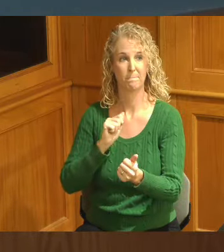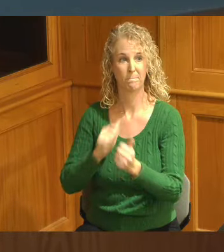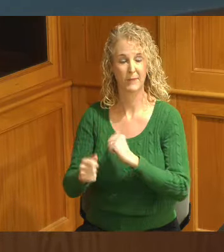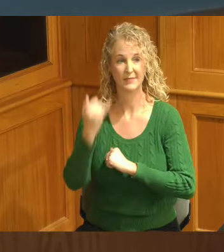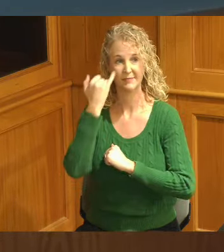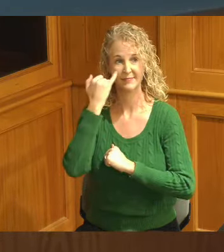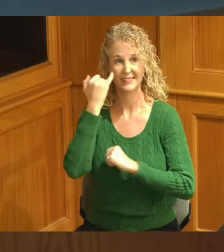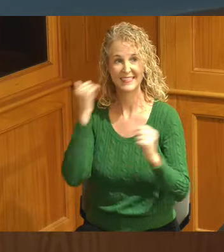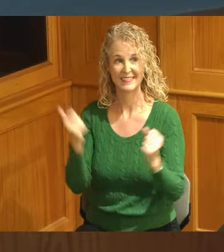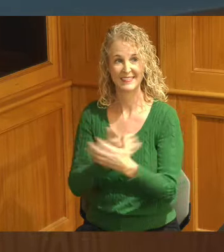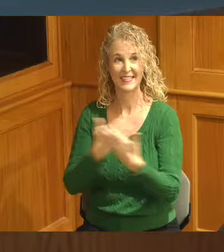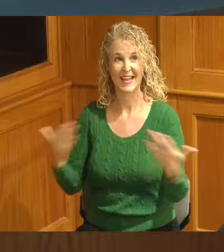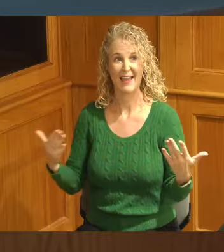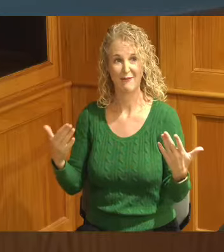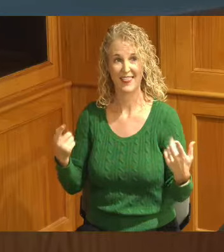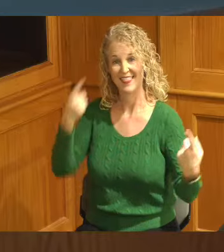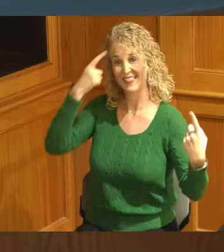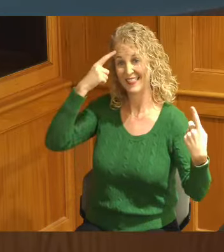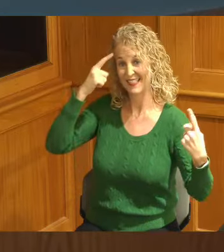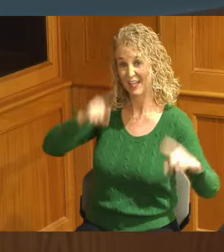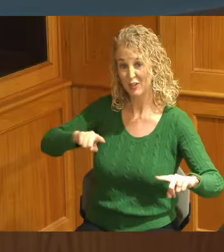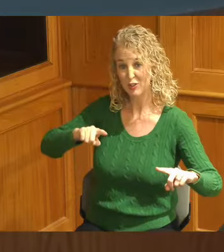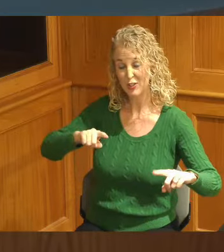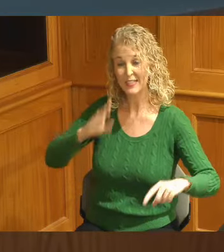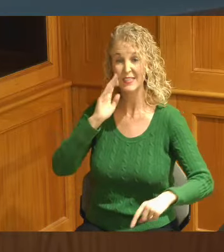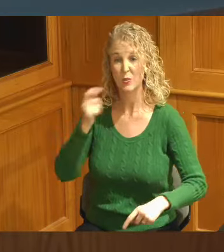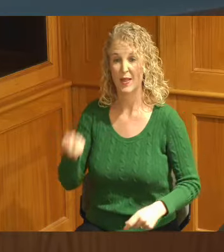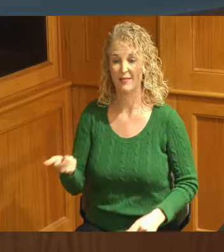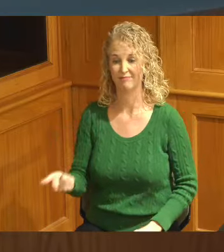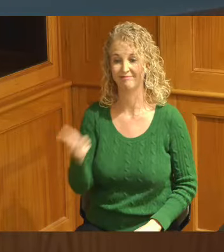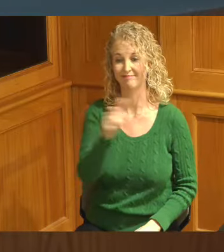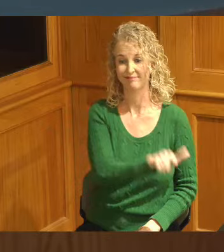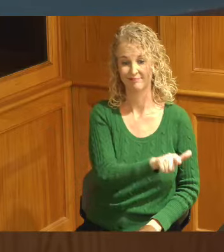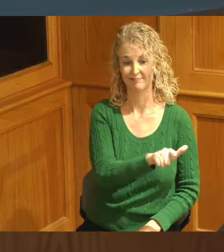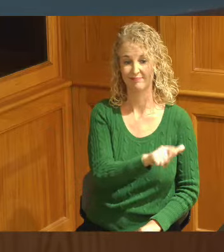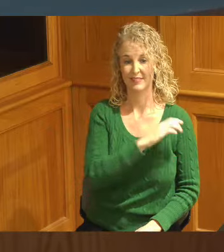goes as planned to Commissioner Summerow Dumas in the upcoming year. So just wanted to say it's been